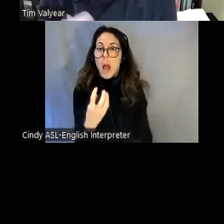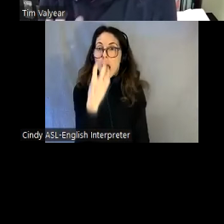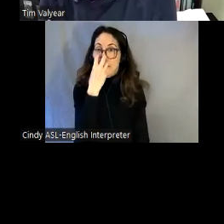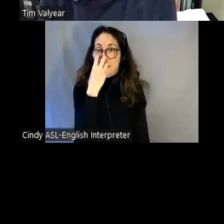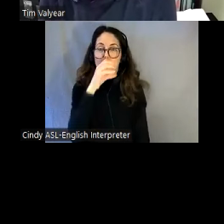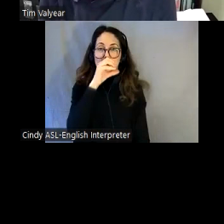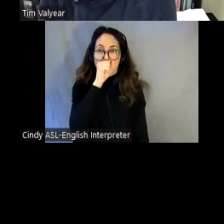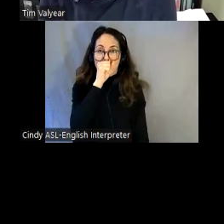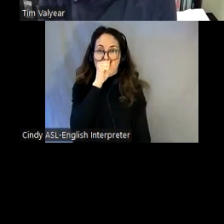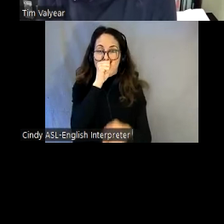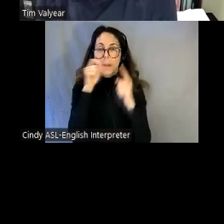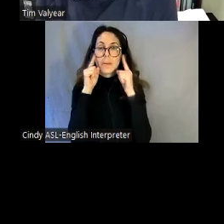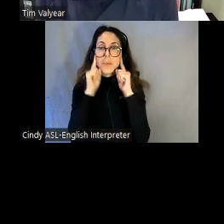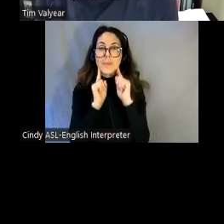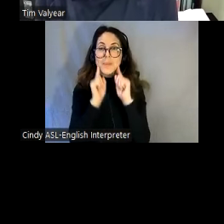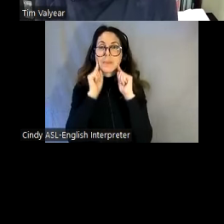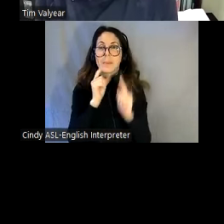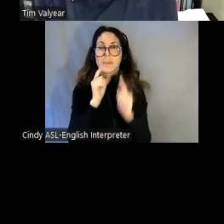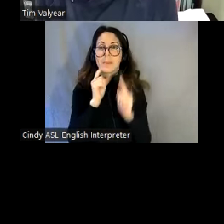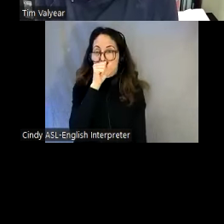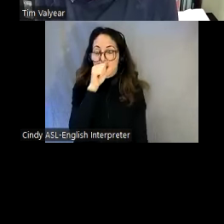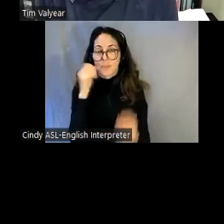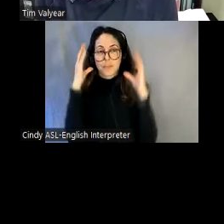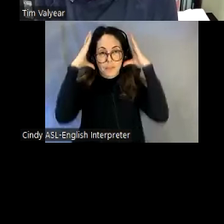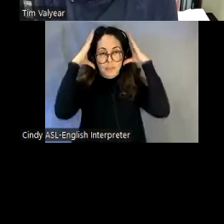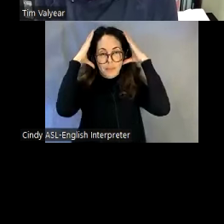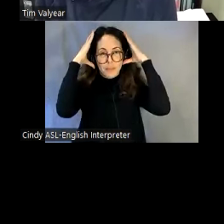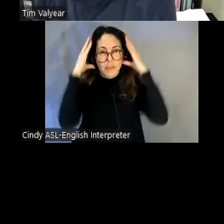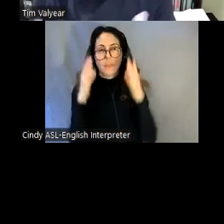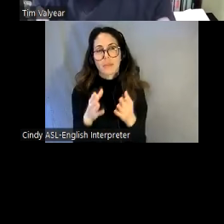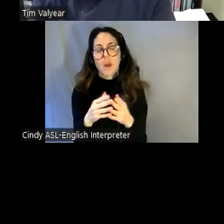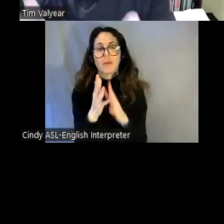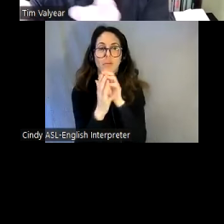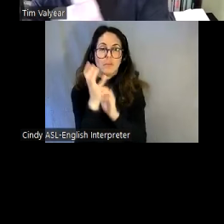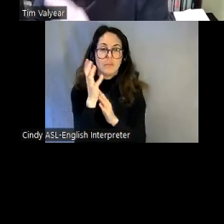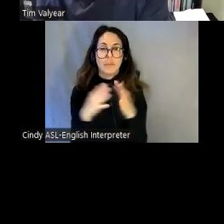investigation and data collection, N-95, which is a